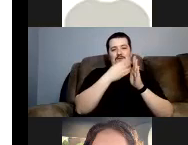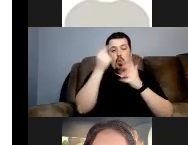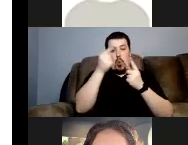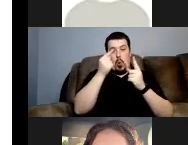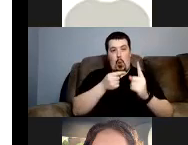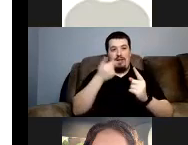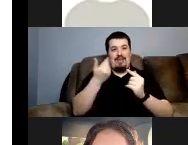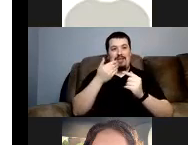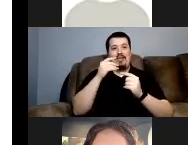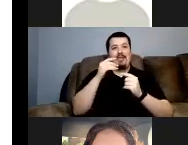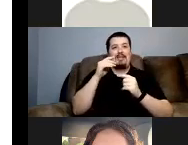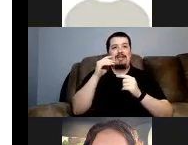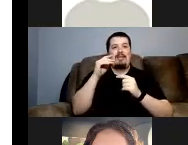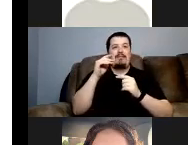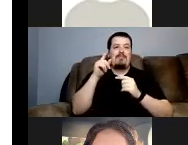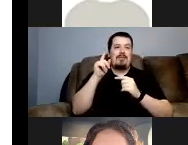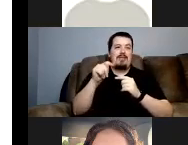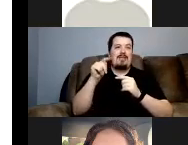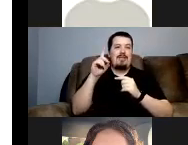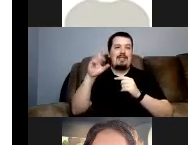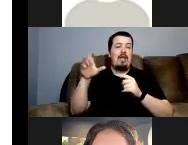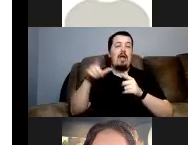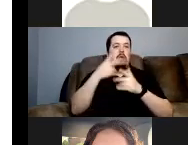We would like to see masks be permitted in congregate settings like group homes